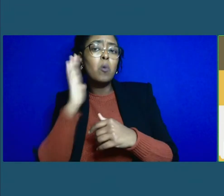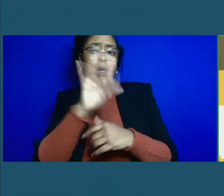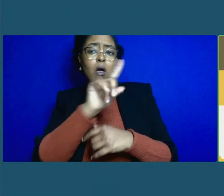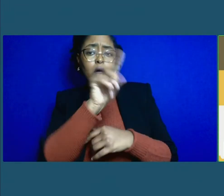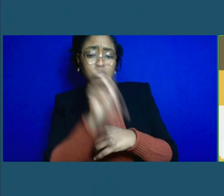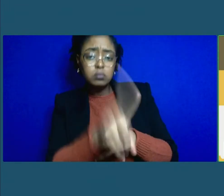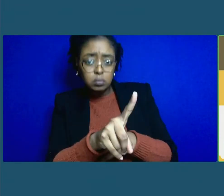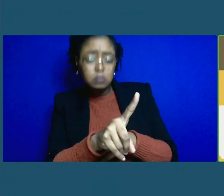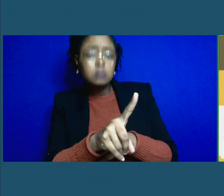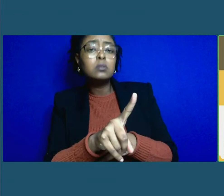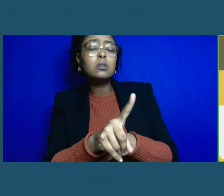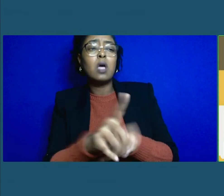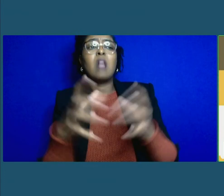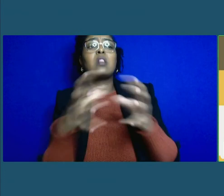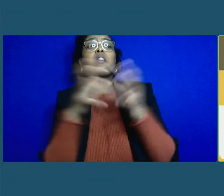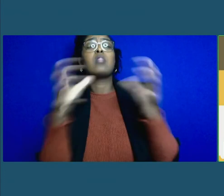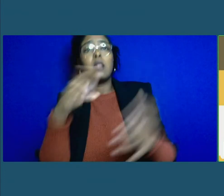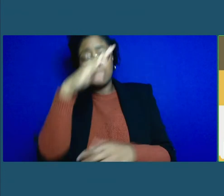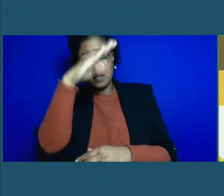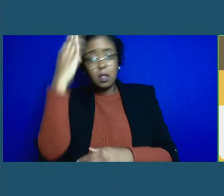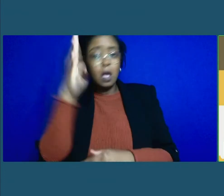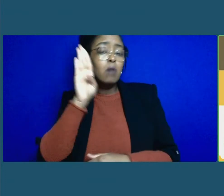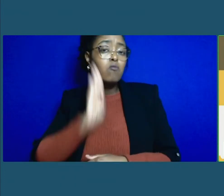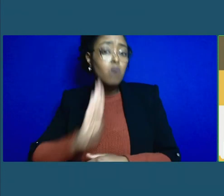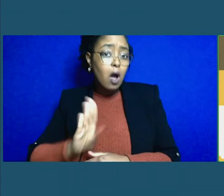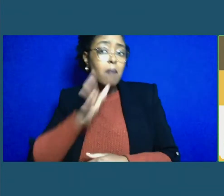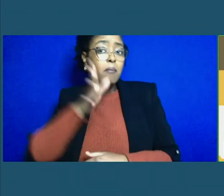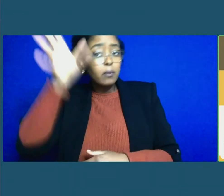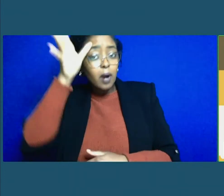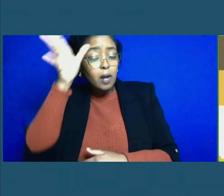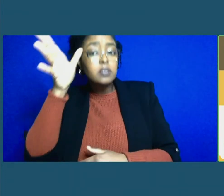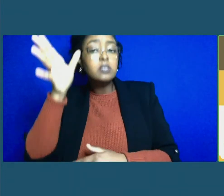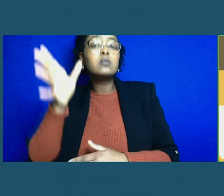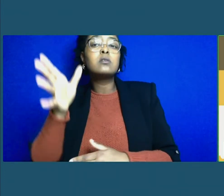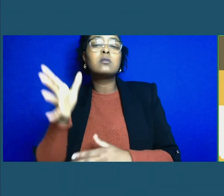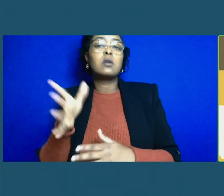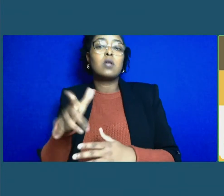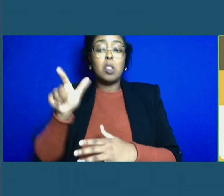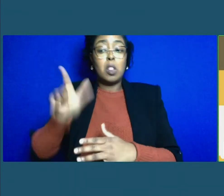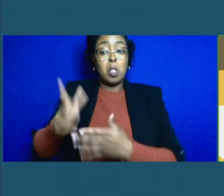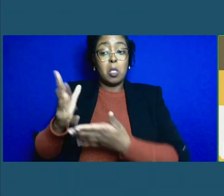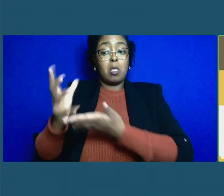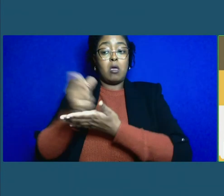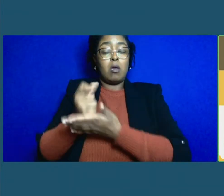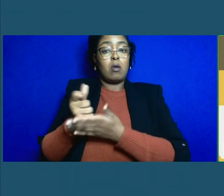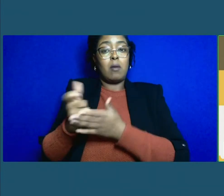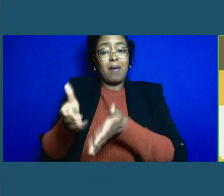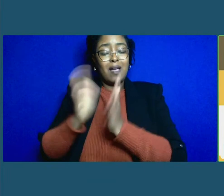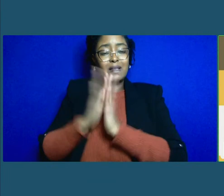in and I'm gonna ask the question that A lot of bck a